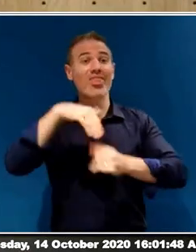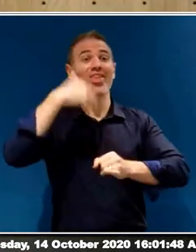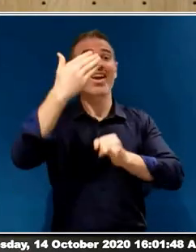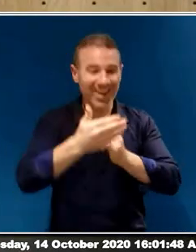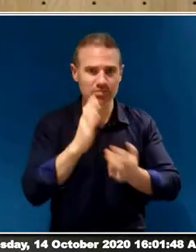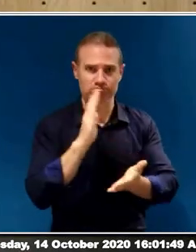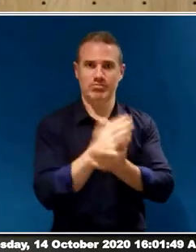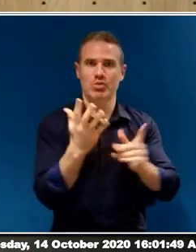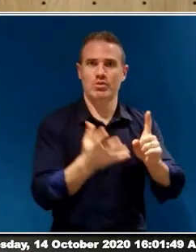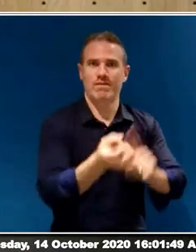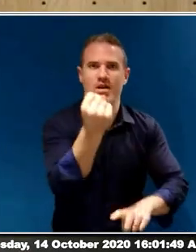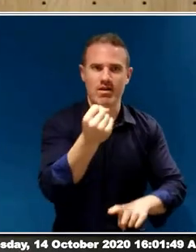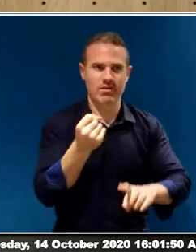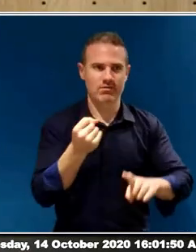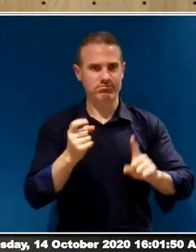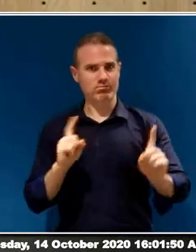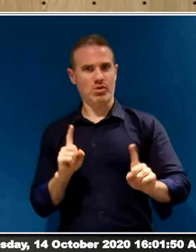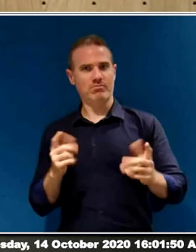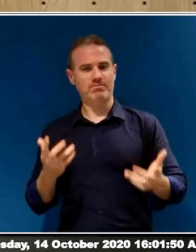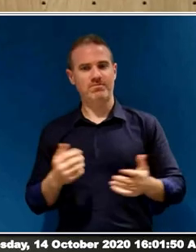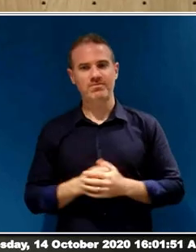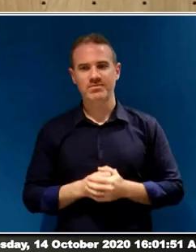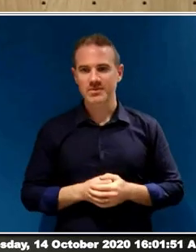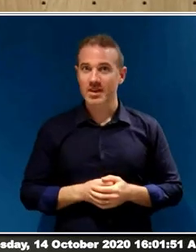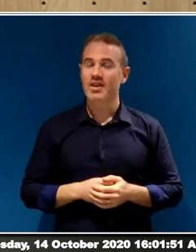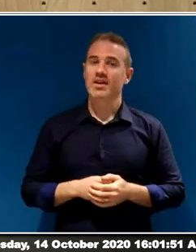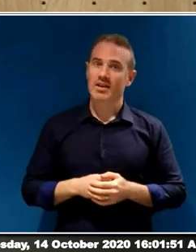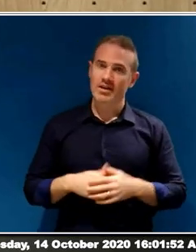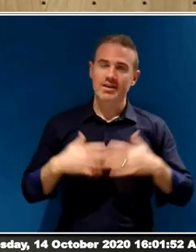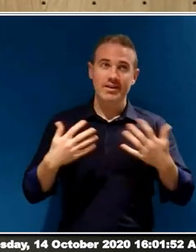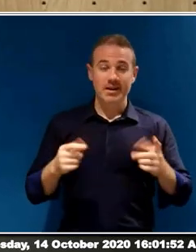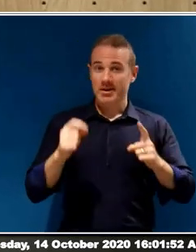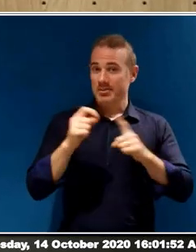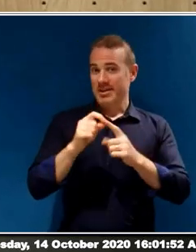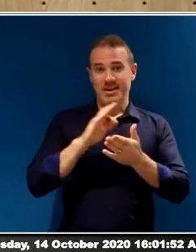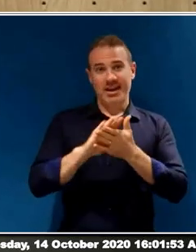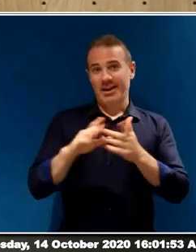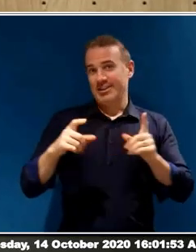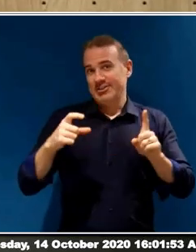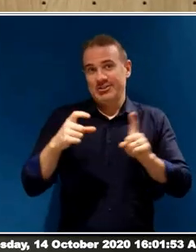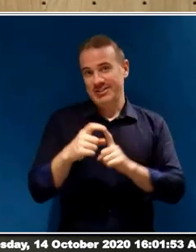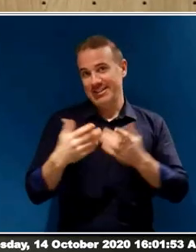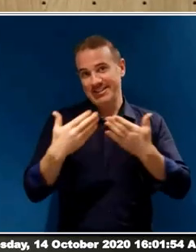The journey of doing a PhD thesis. I can say the first year wasn't doing that.